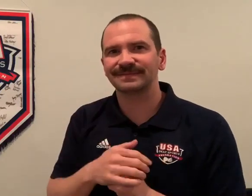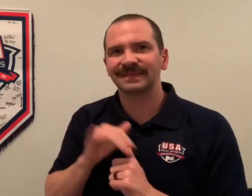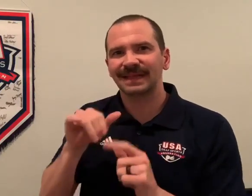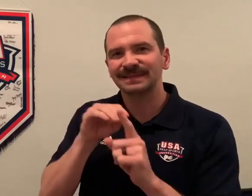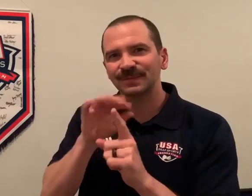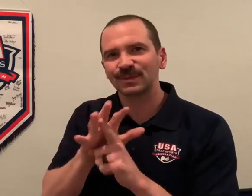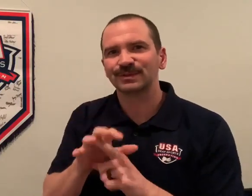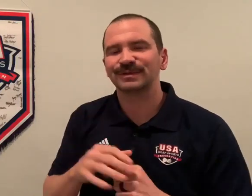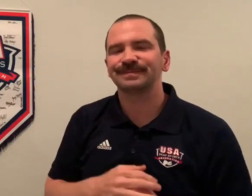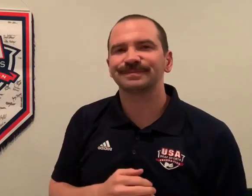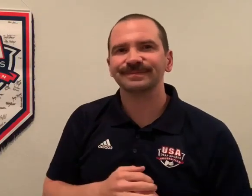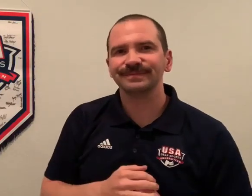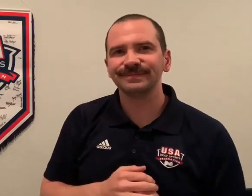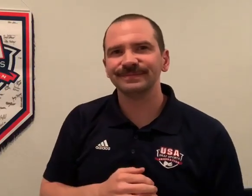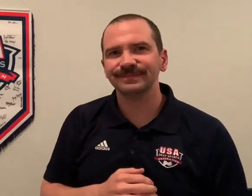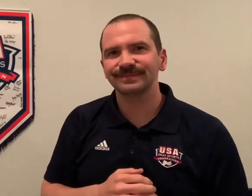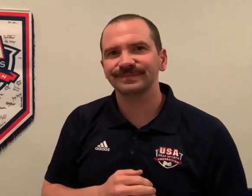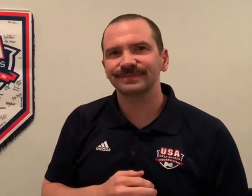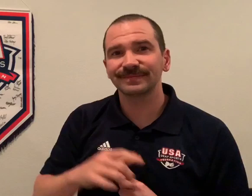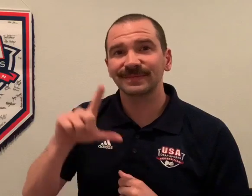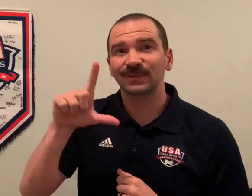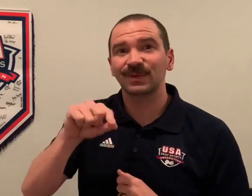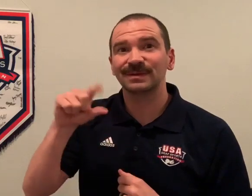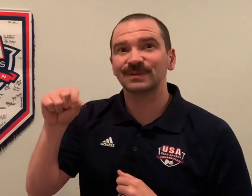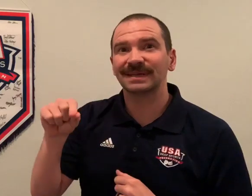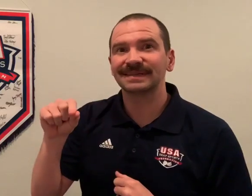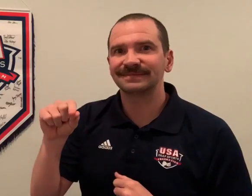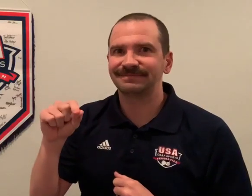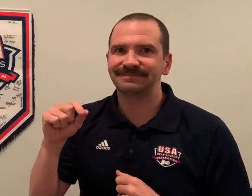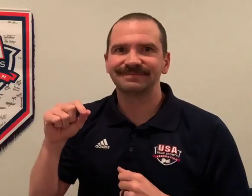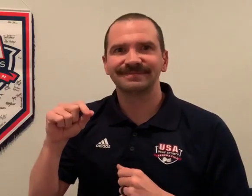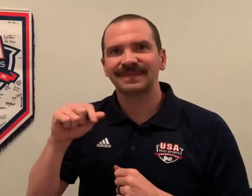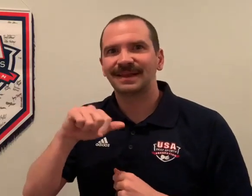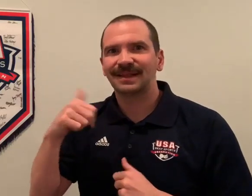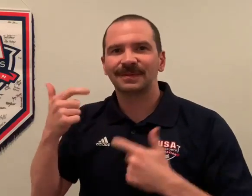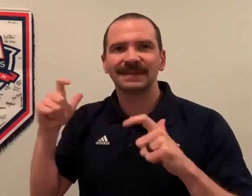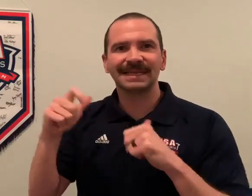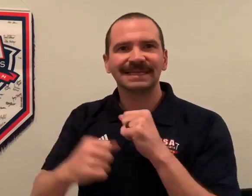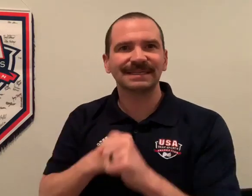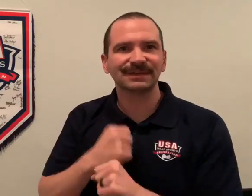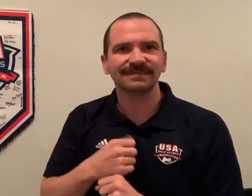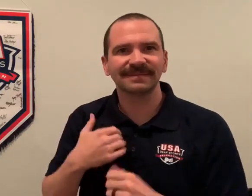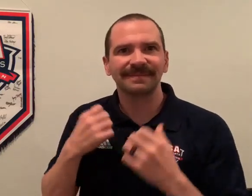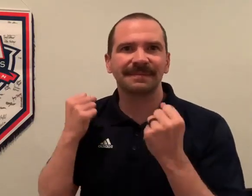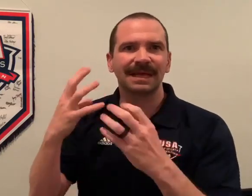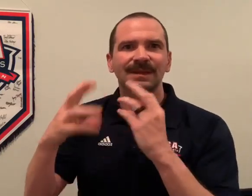and provide that exposure. 2020 is going to be another big year.